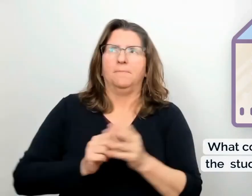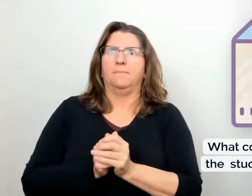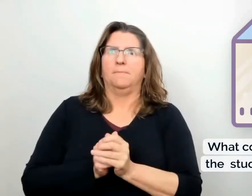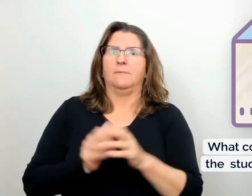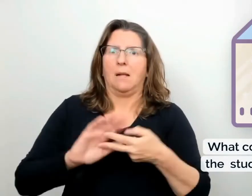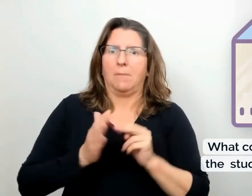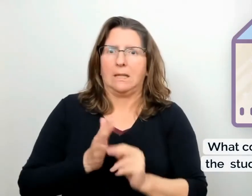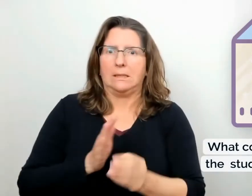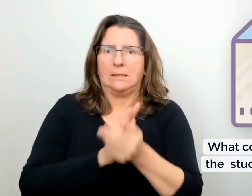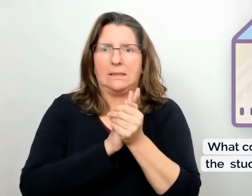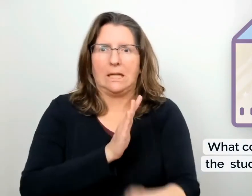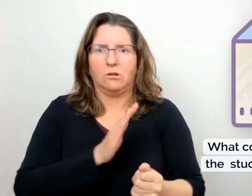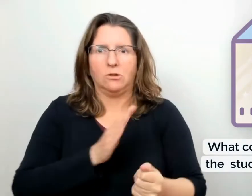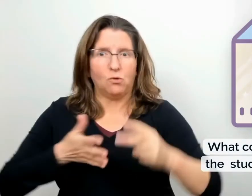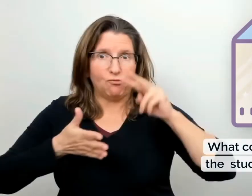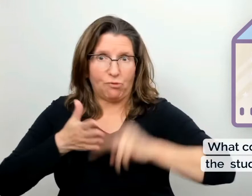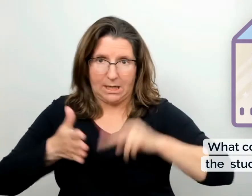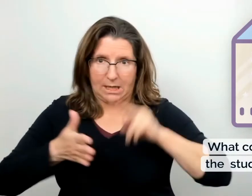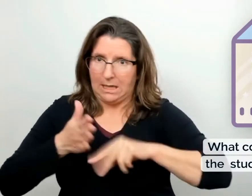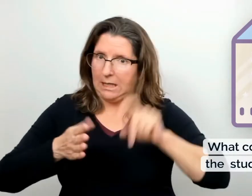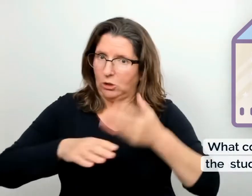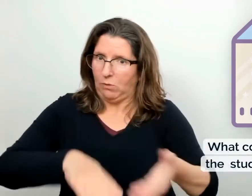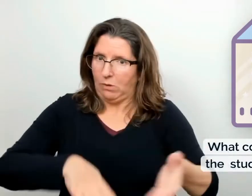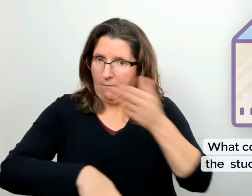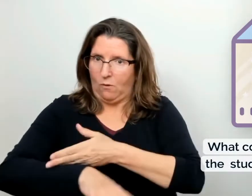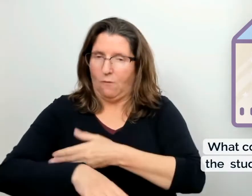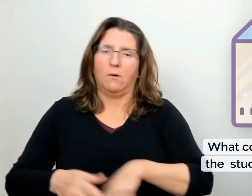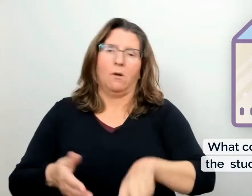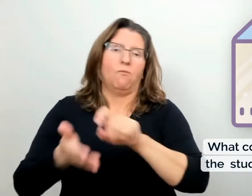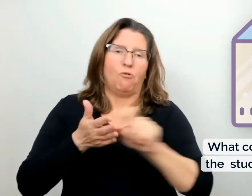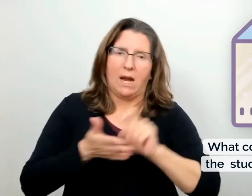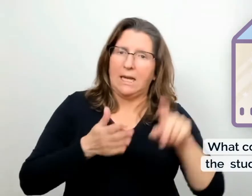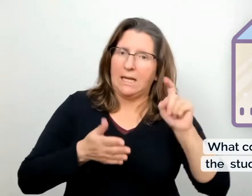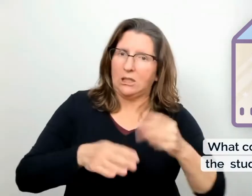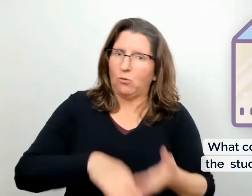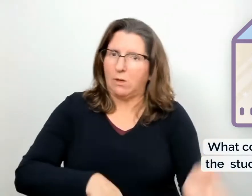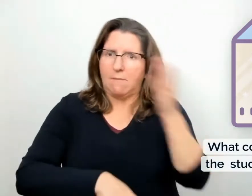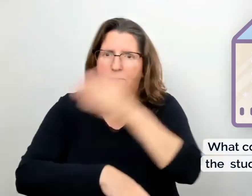So we had to get them up to grade level in reading and writing.